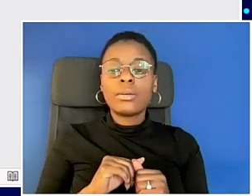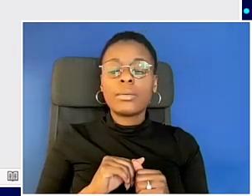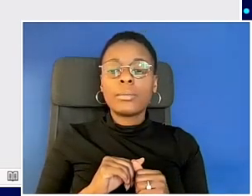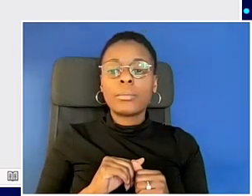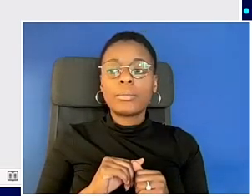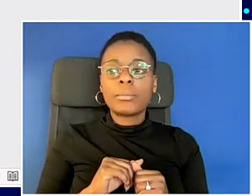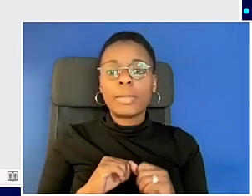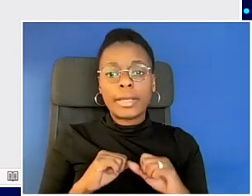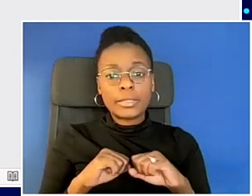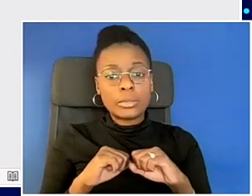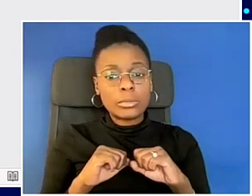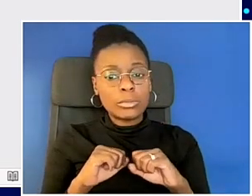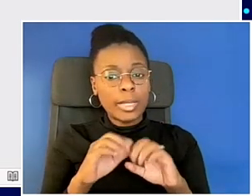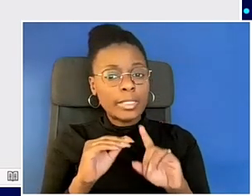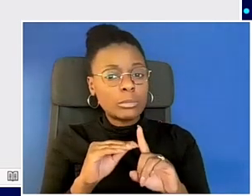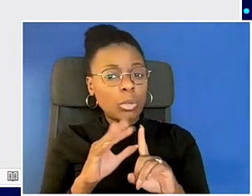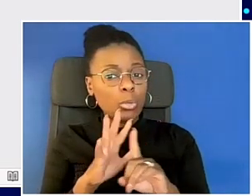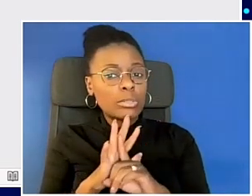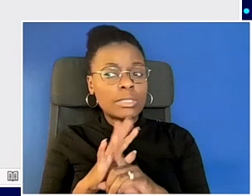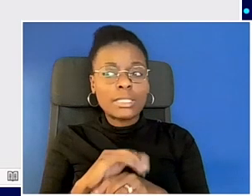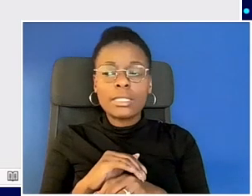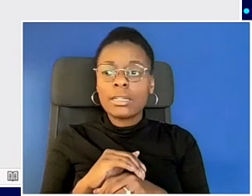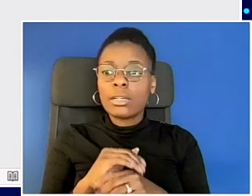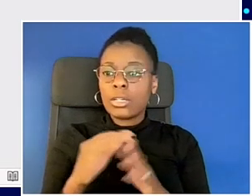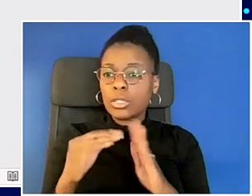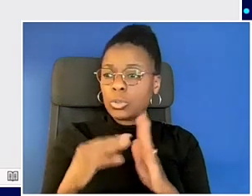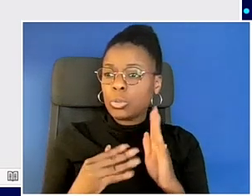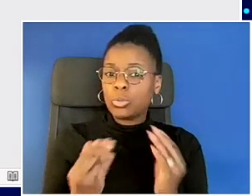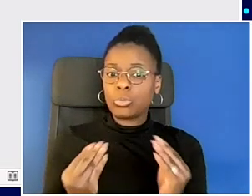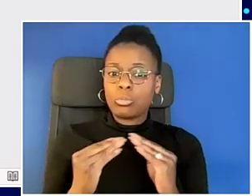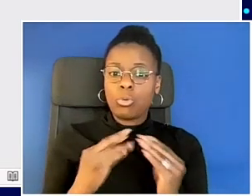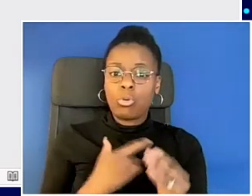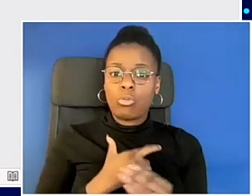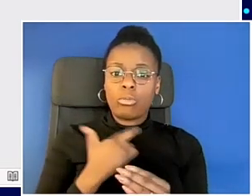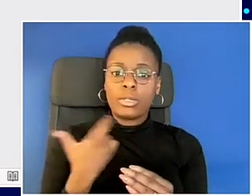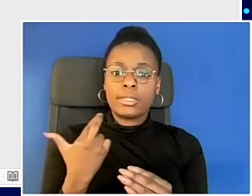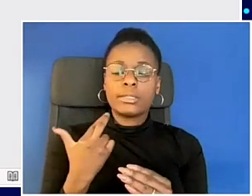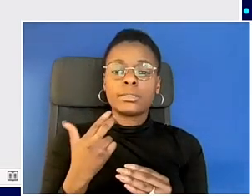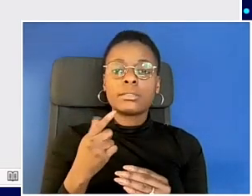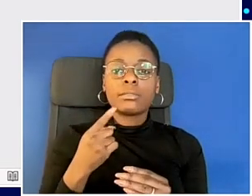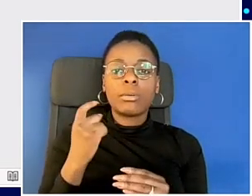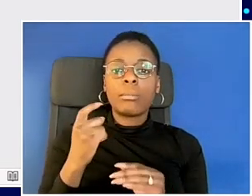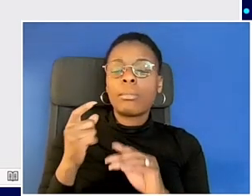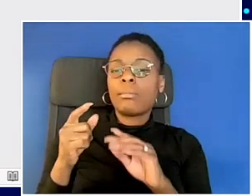students in a state to a greater risk from out-of-state institutions when everybody